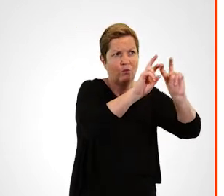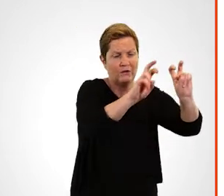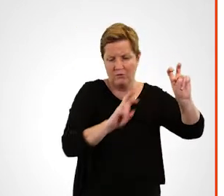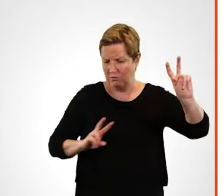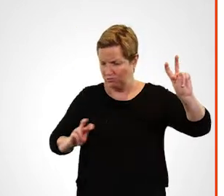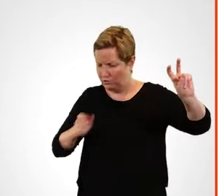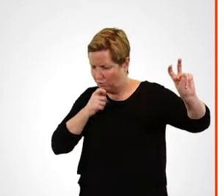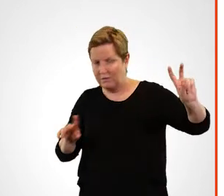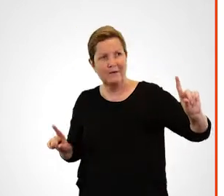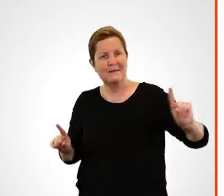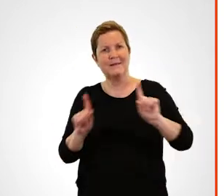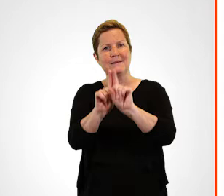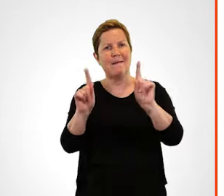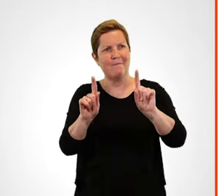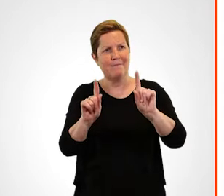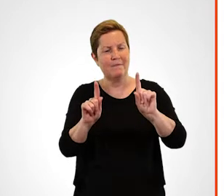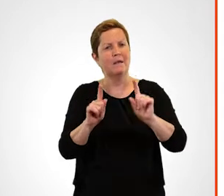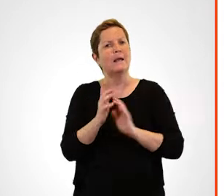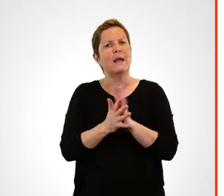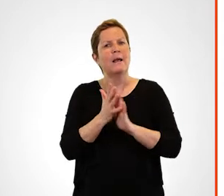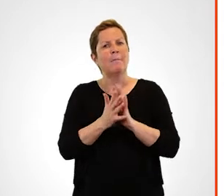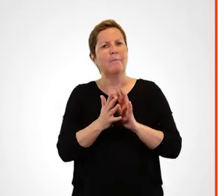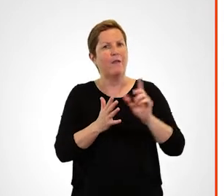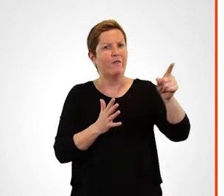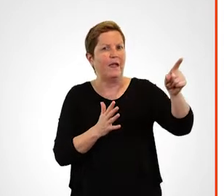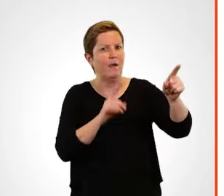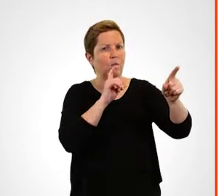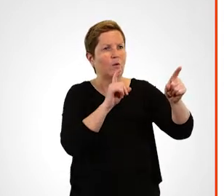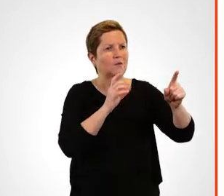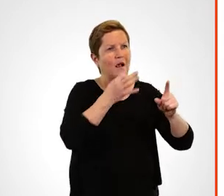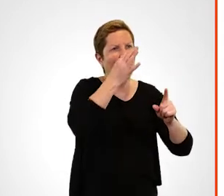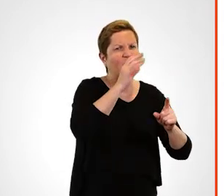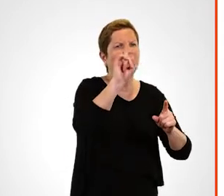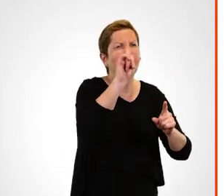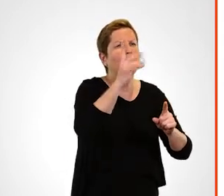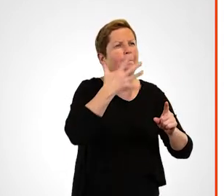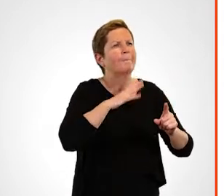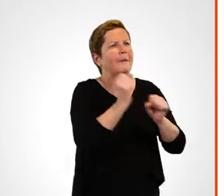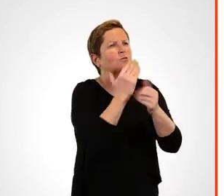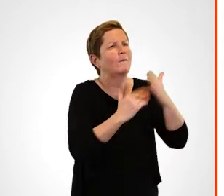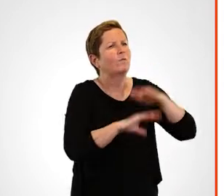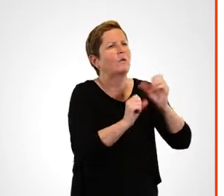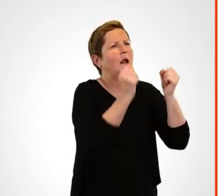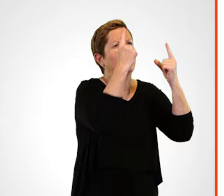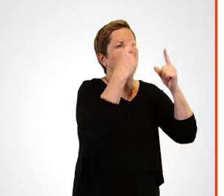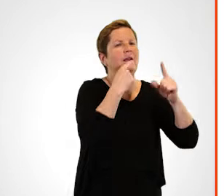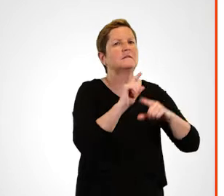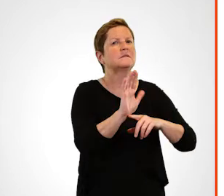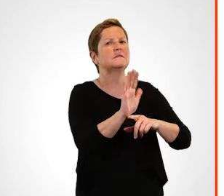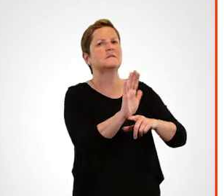so that instead of increasing attempts to make sure that everything is understood, they've been less likely